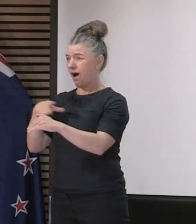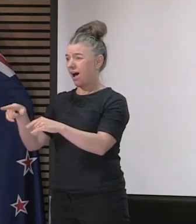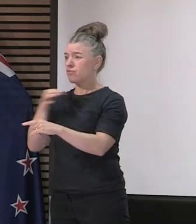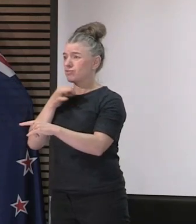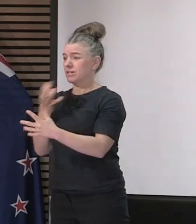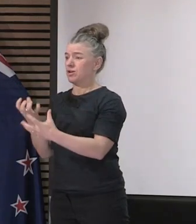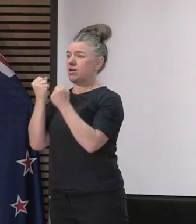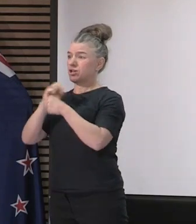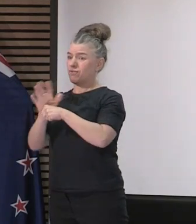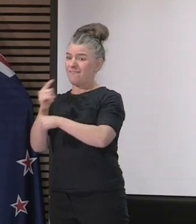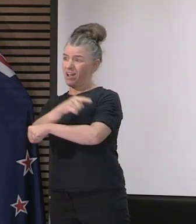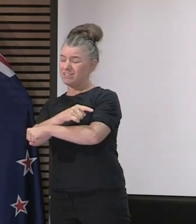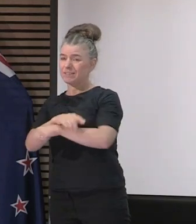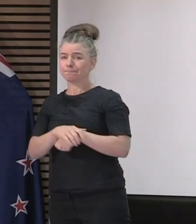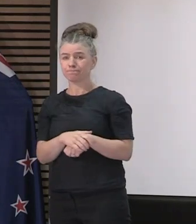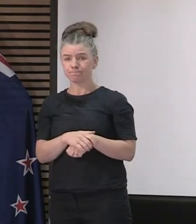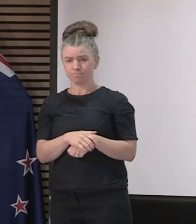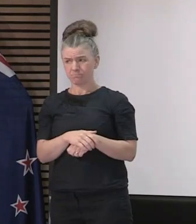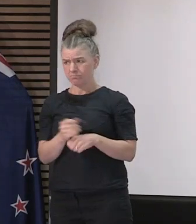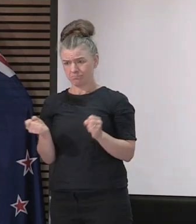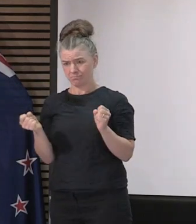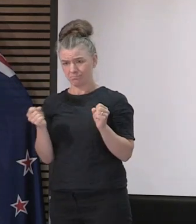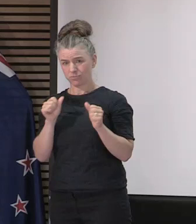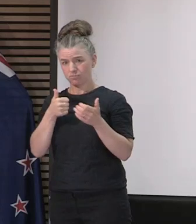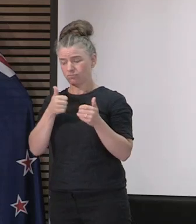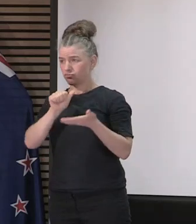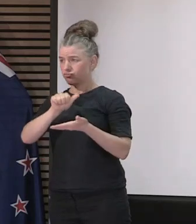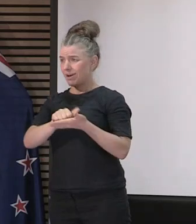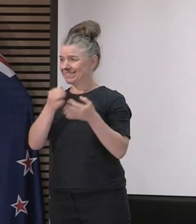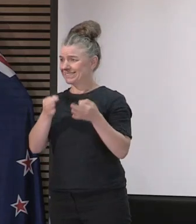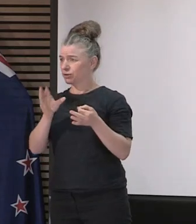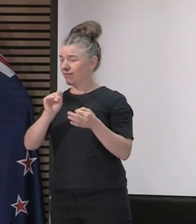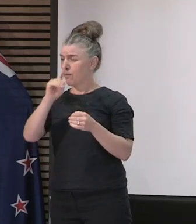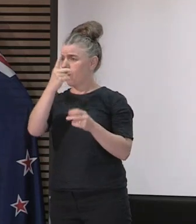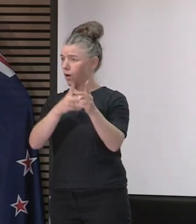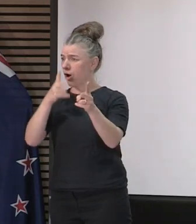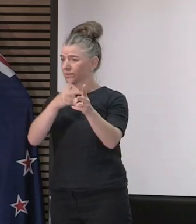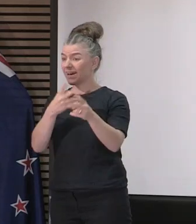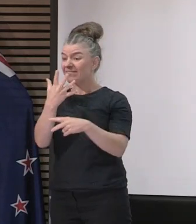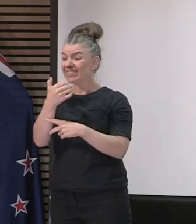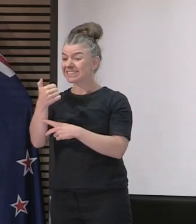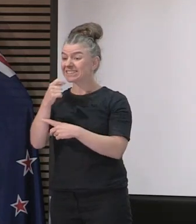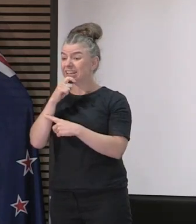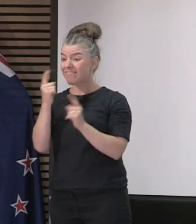Standing down staff is not the best approach is it? >>